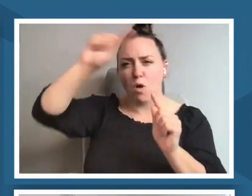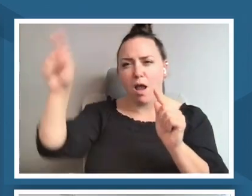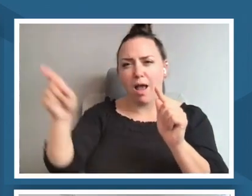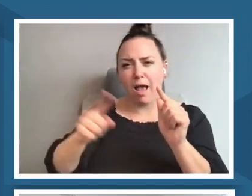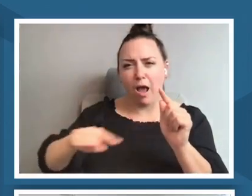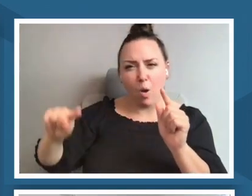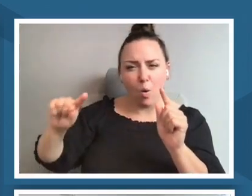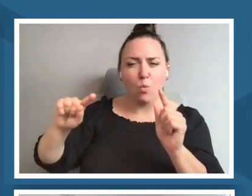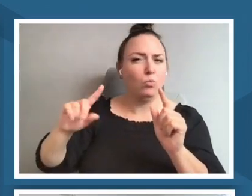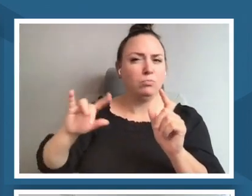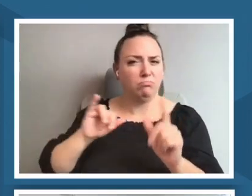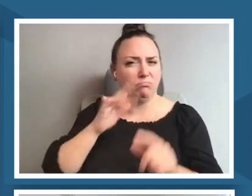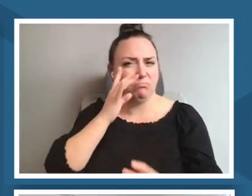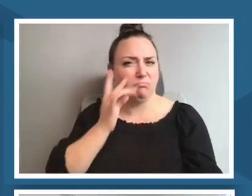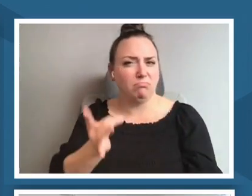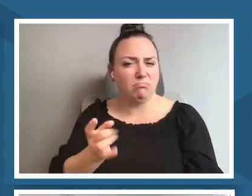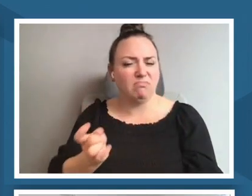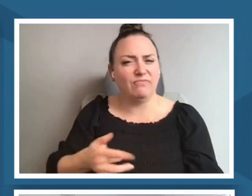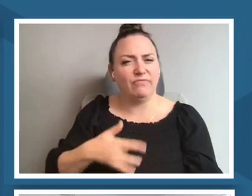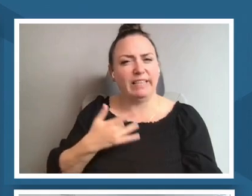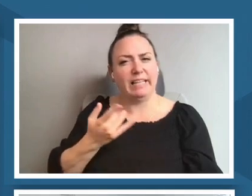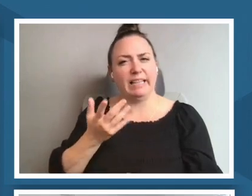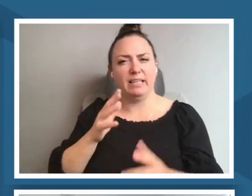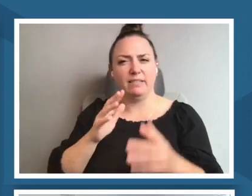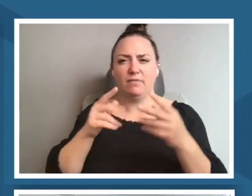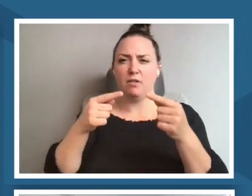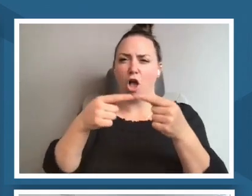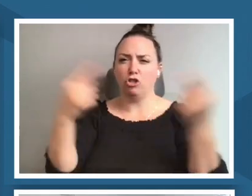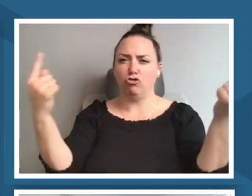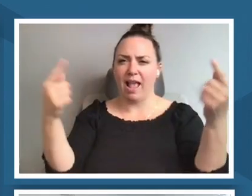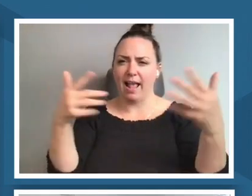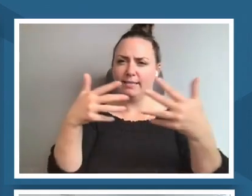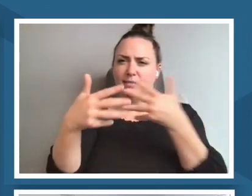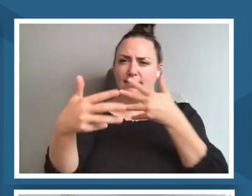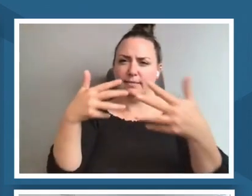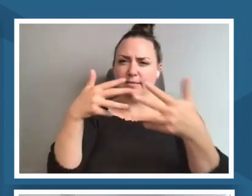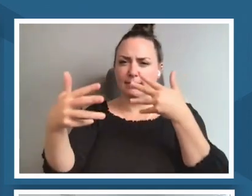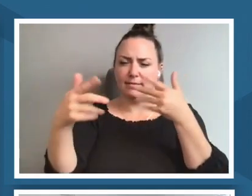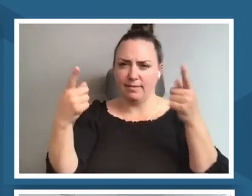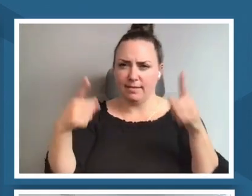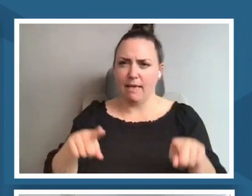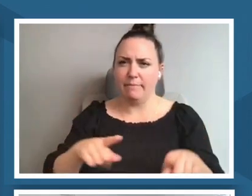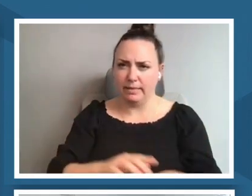sense of feeling of the contrast that